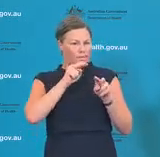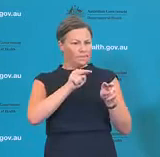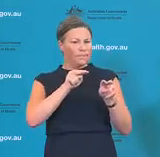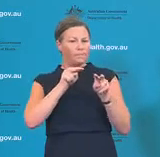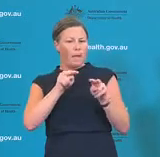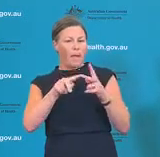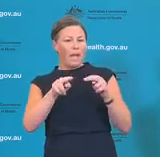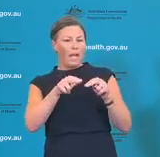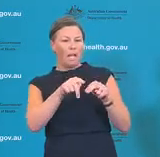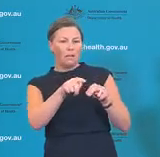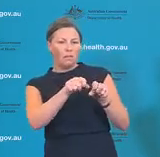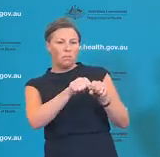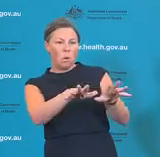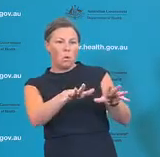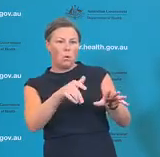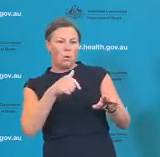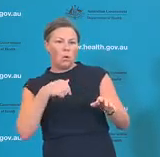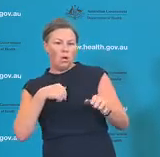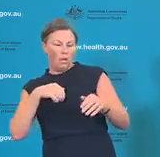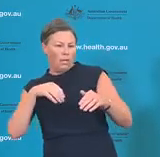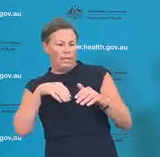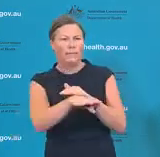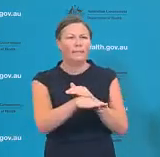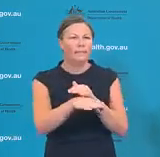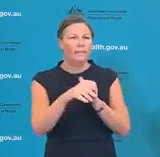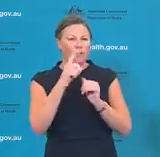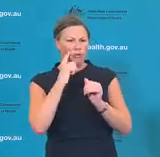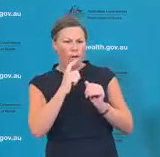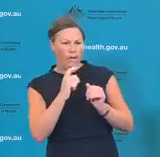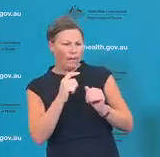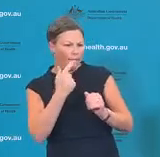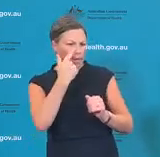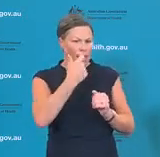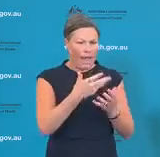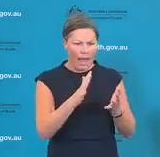occur we can tackle them quickly and address them quickly. So yes